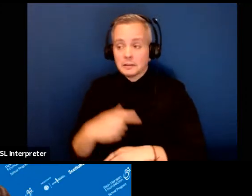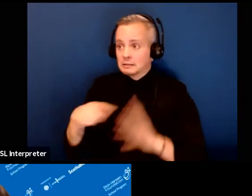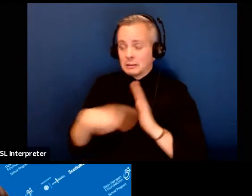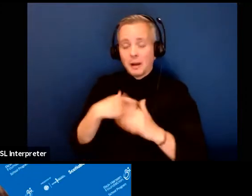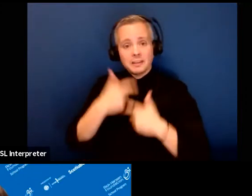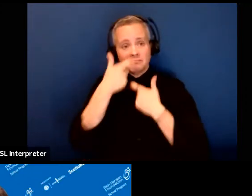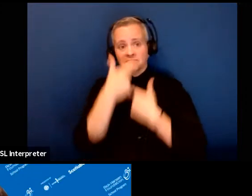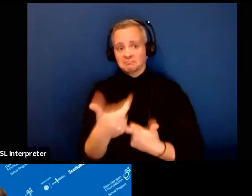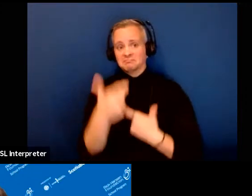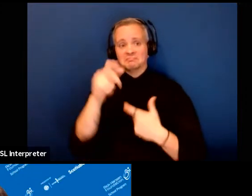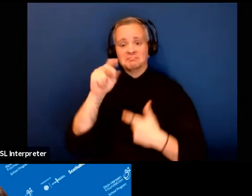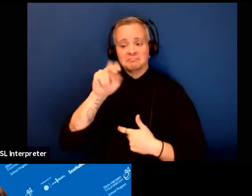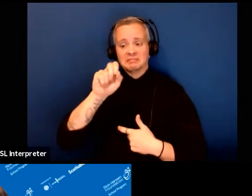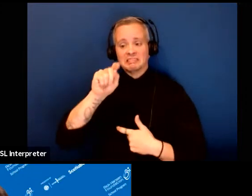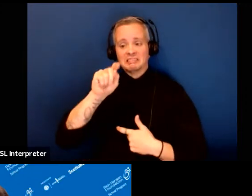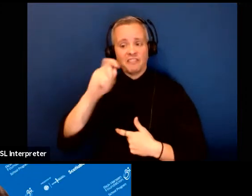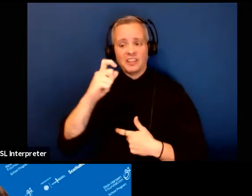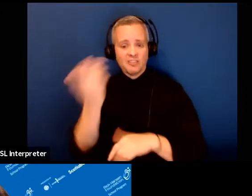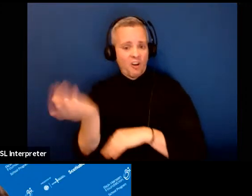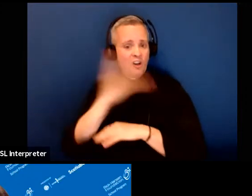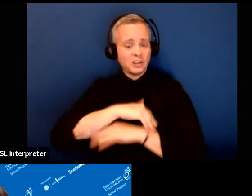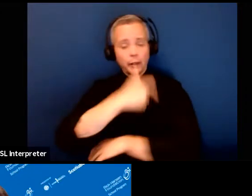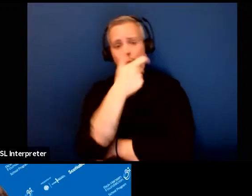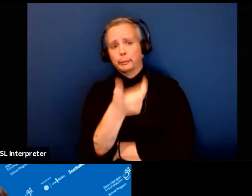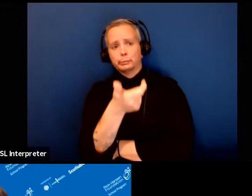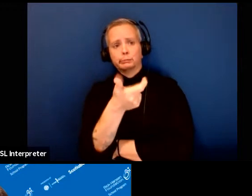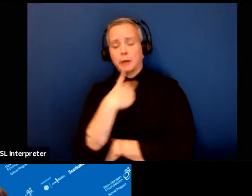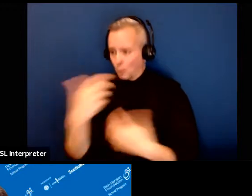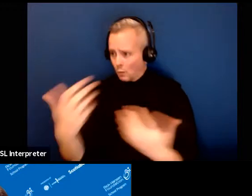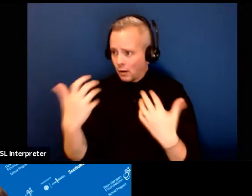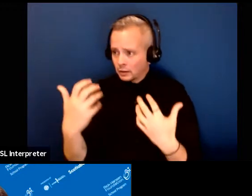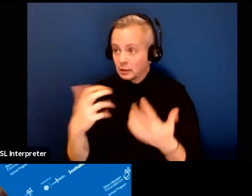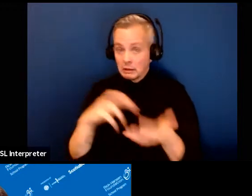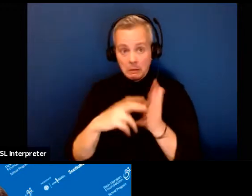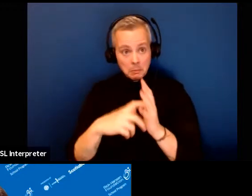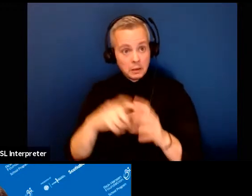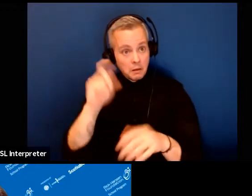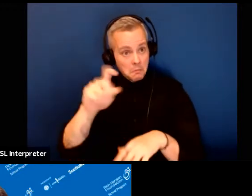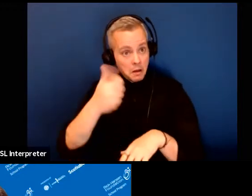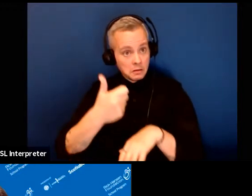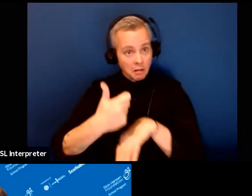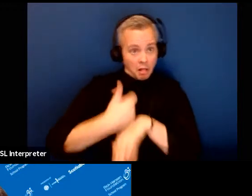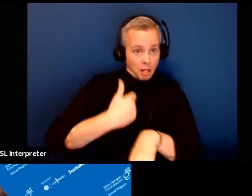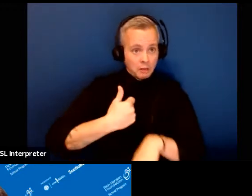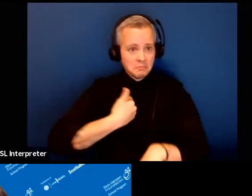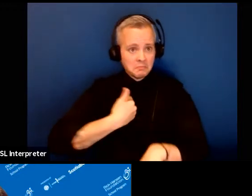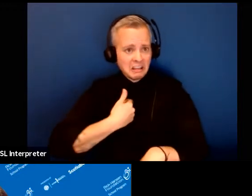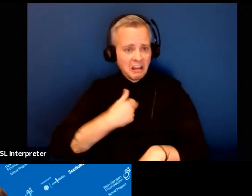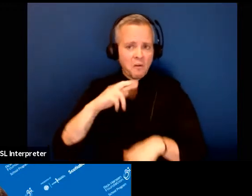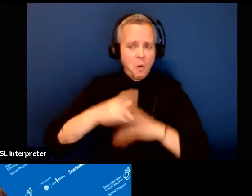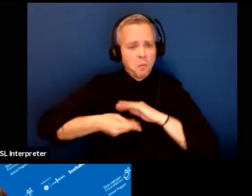AND I THINK NOT BEING HARD ON YOURSELF ABOUT THAT AND BEING ABLE TO TAKE THAT MOMENT -- LIKE, WE ARE HUMAN.